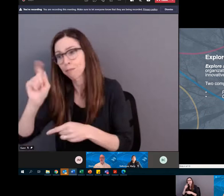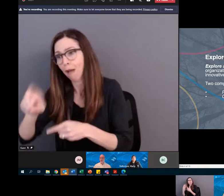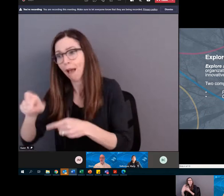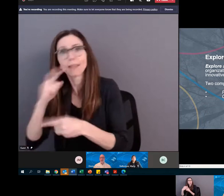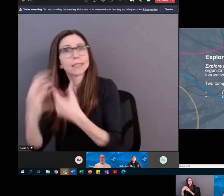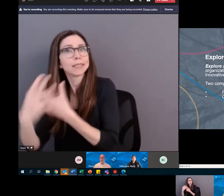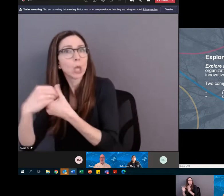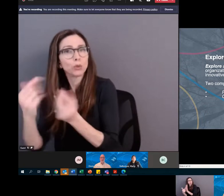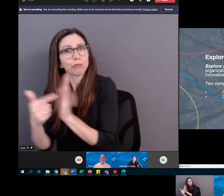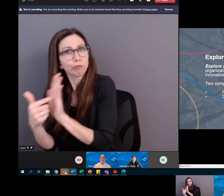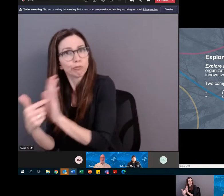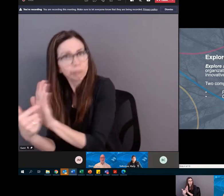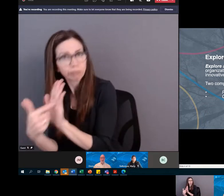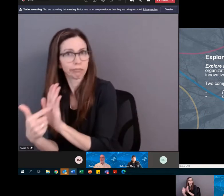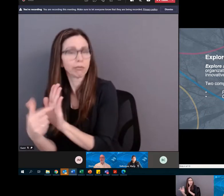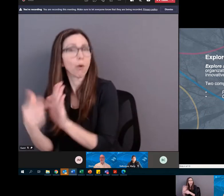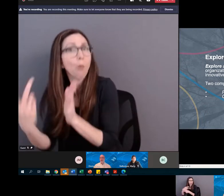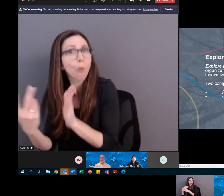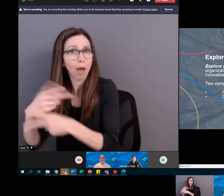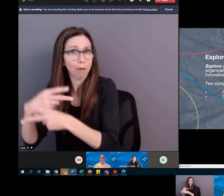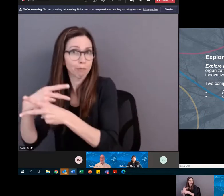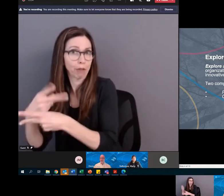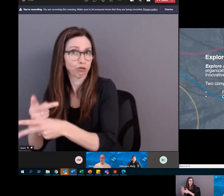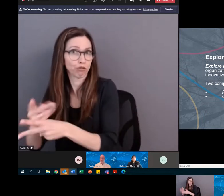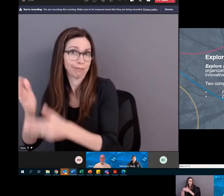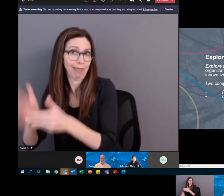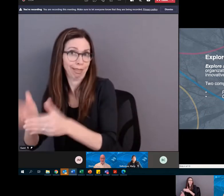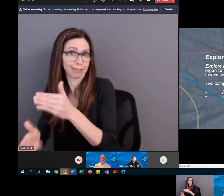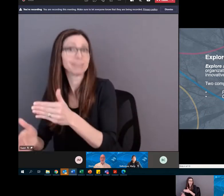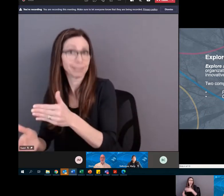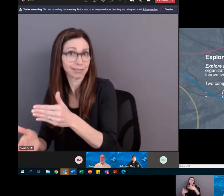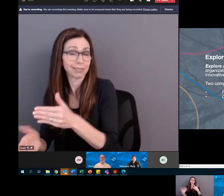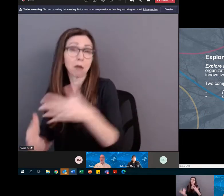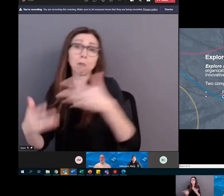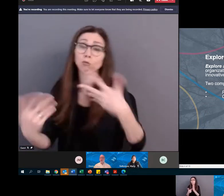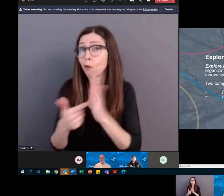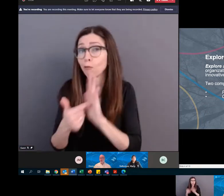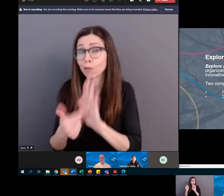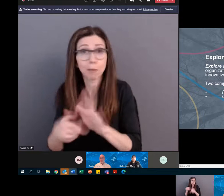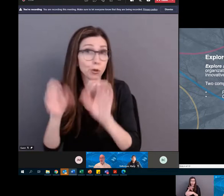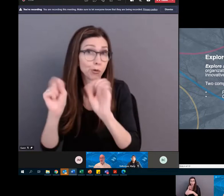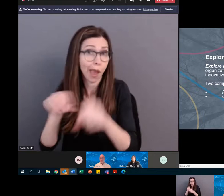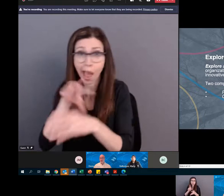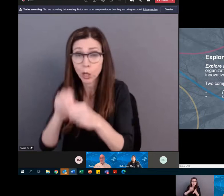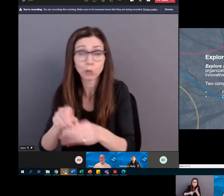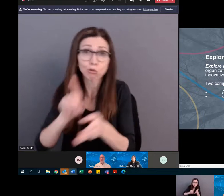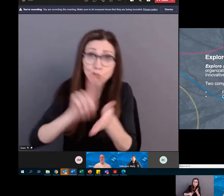words, these are grants that provide support for artistic research,